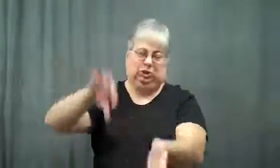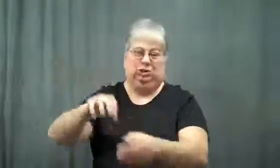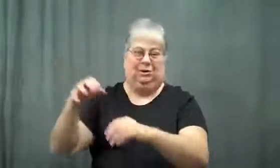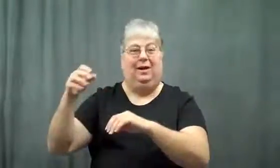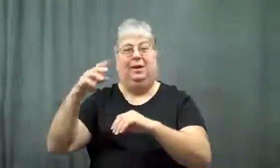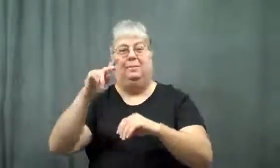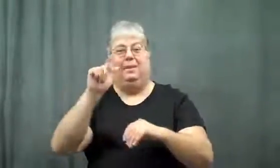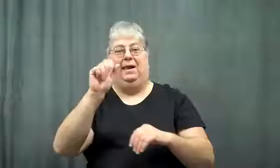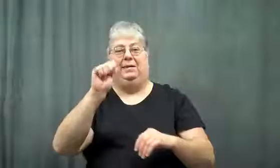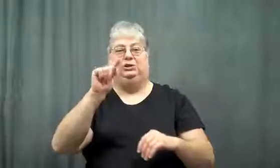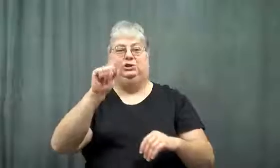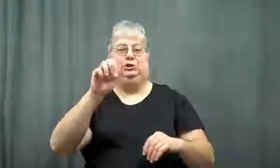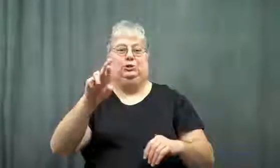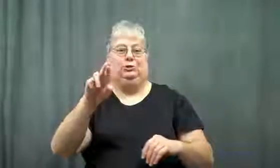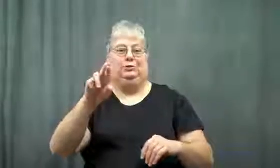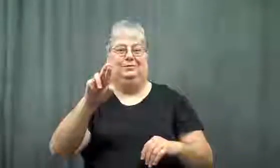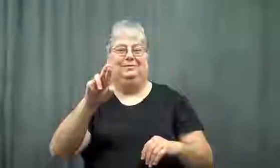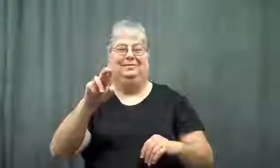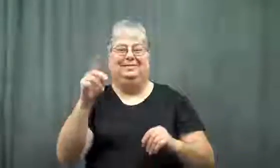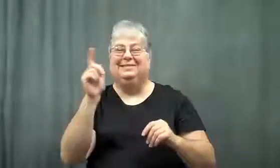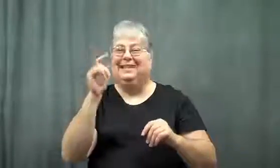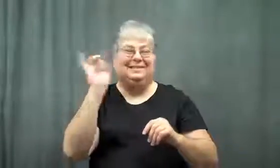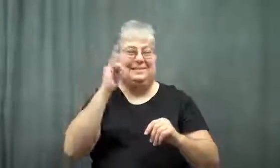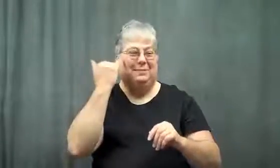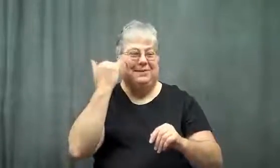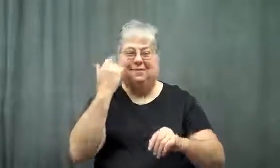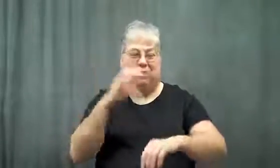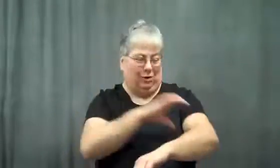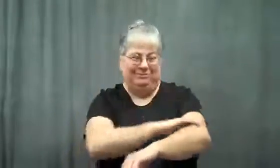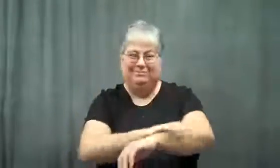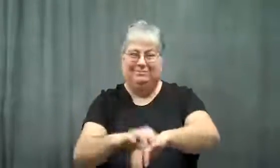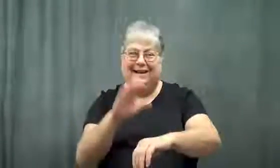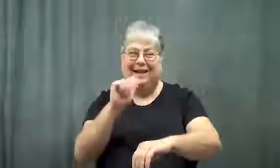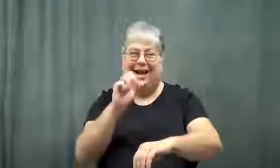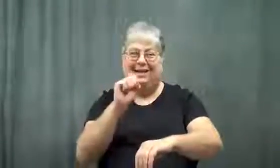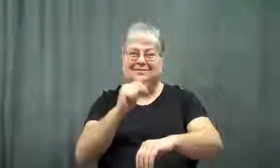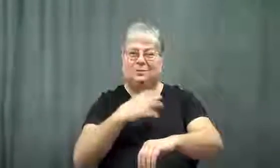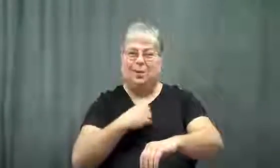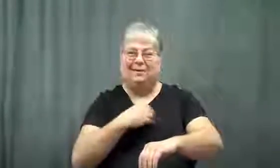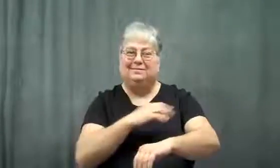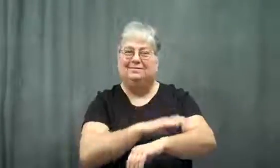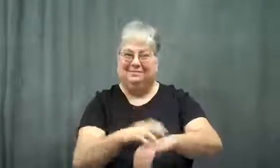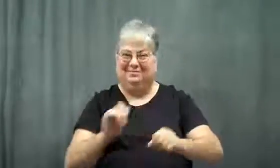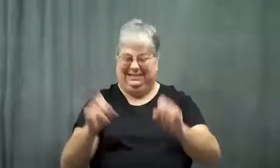They have been pouring plaster in it, the same plaster used in casts,